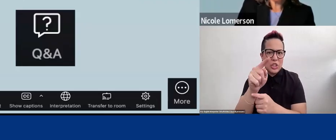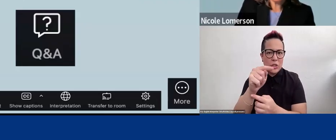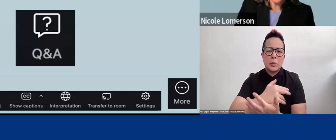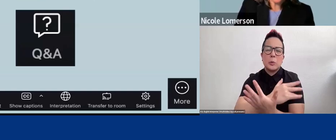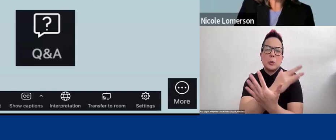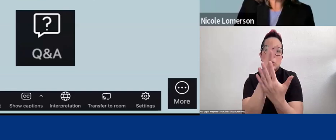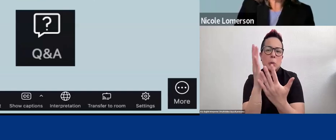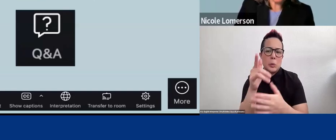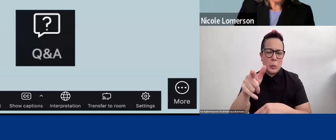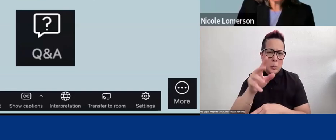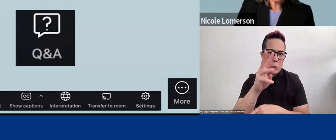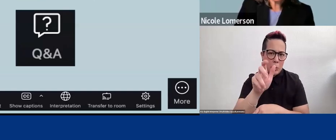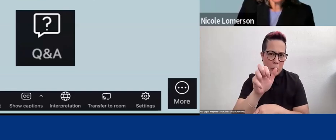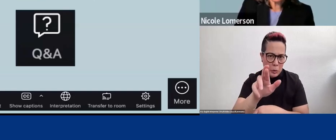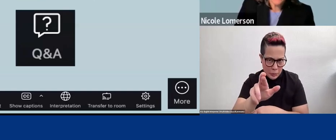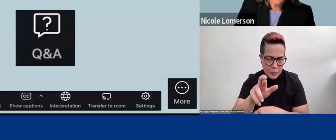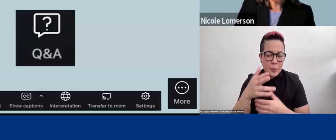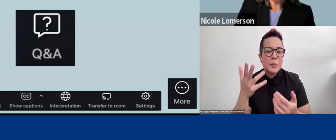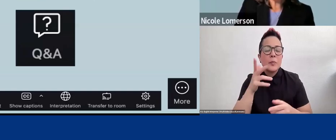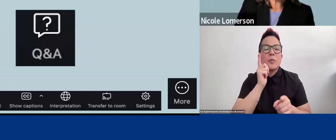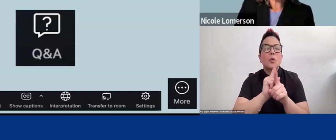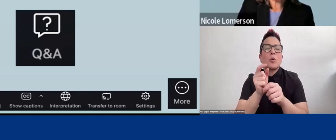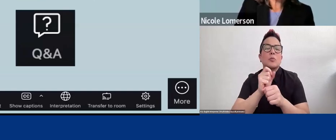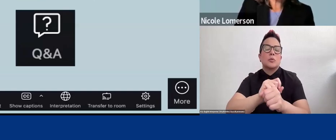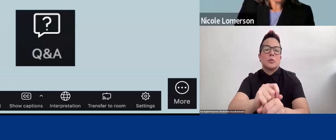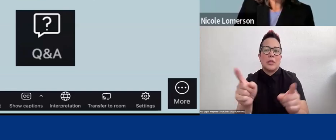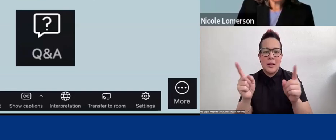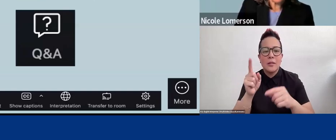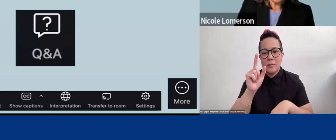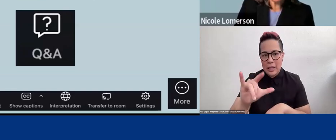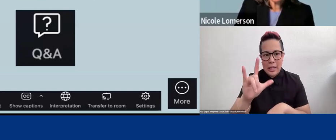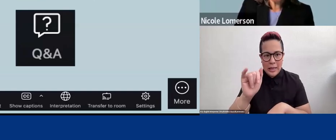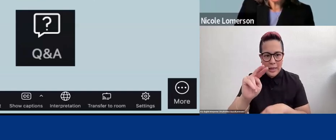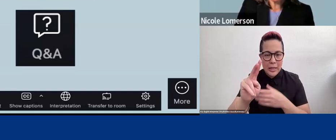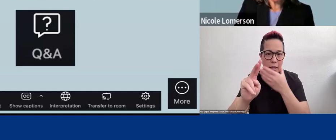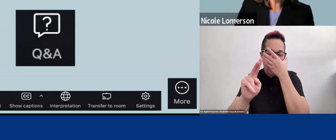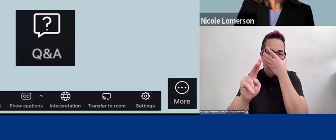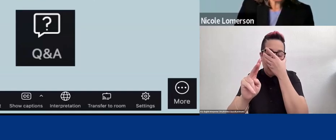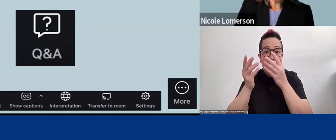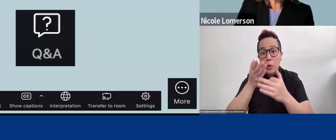and we will also send out those links via email to